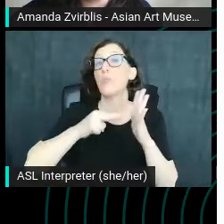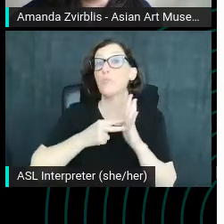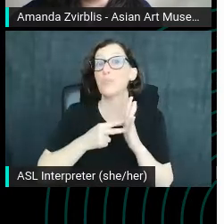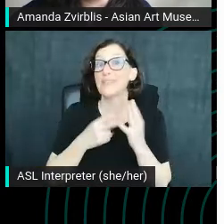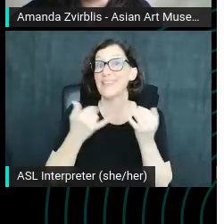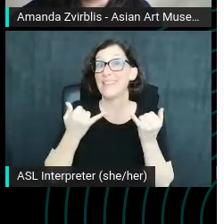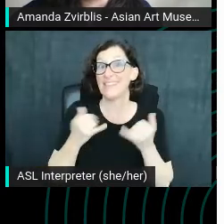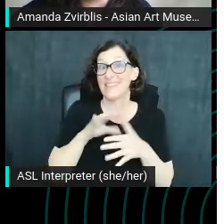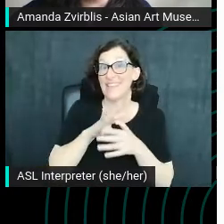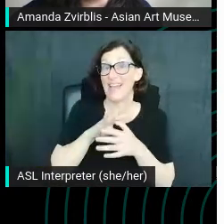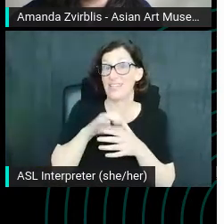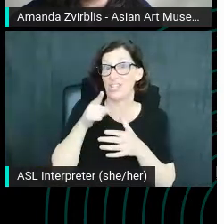that you may already have.